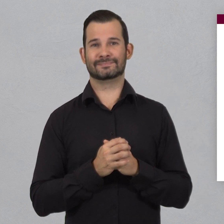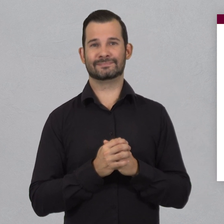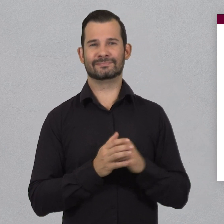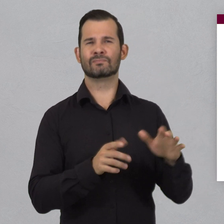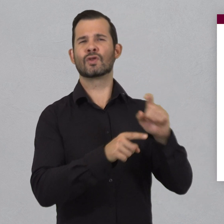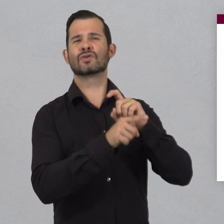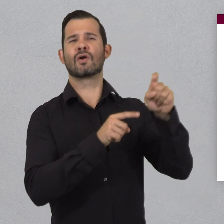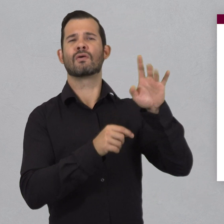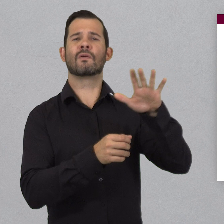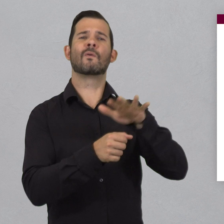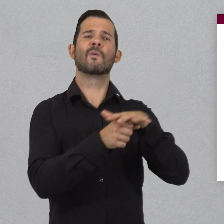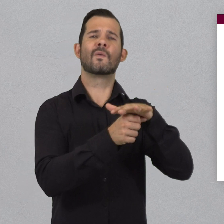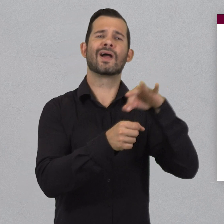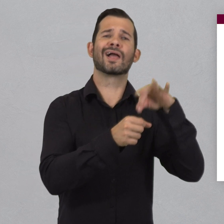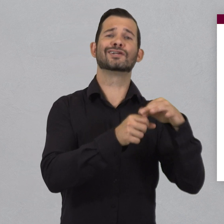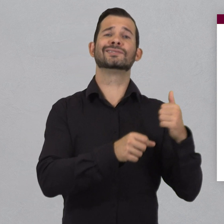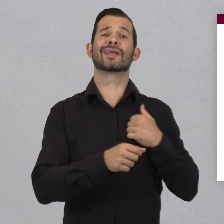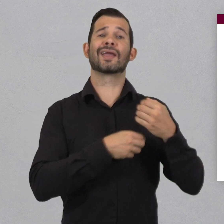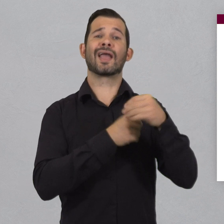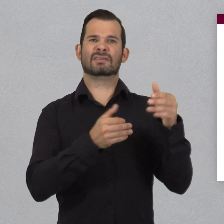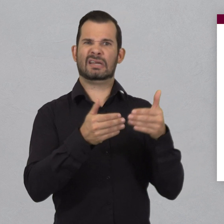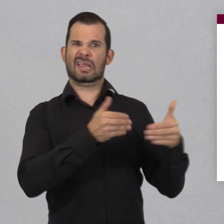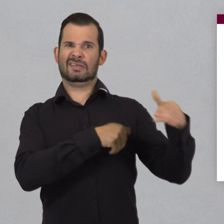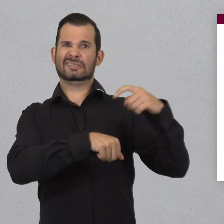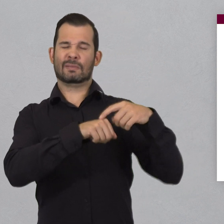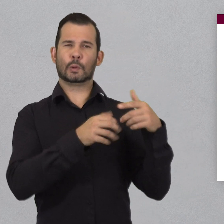Call your local Elections Canada office ahead of time